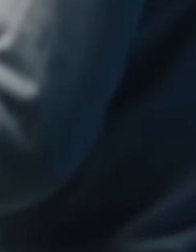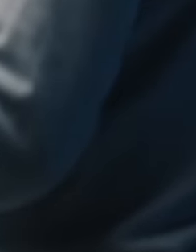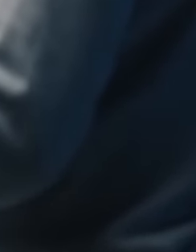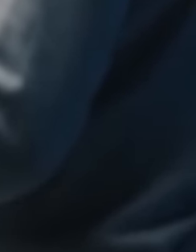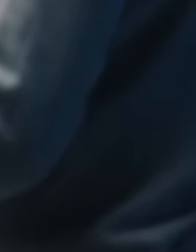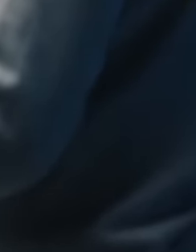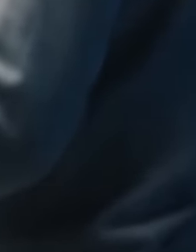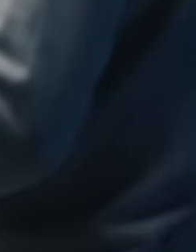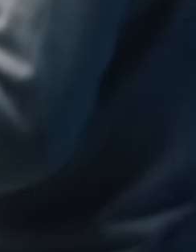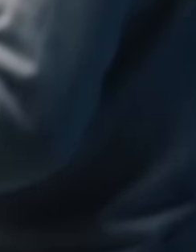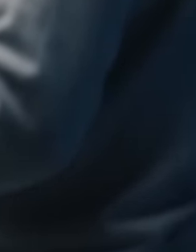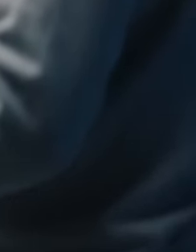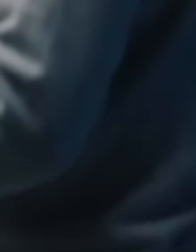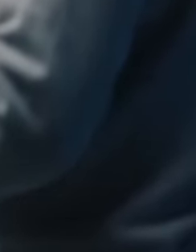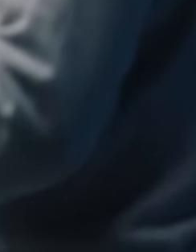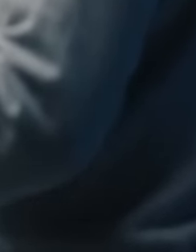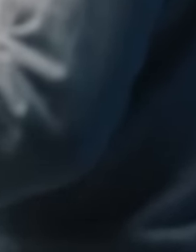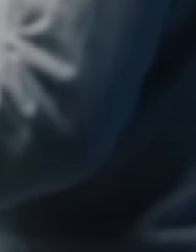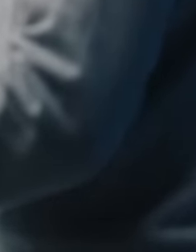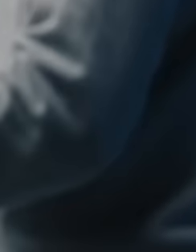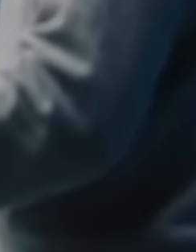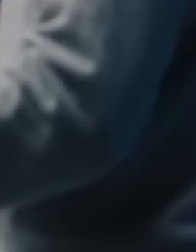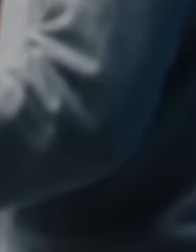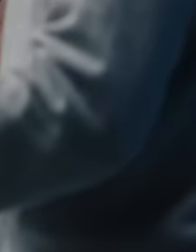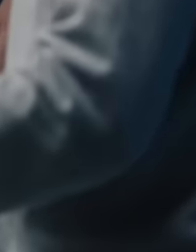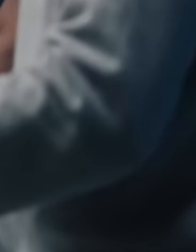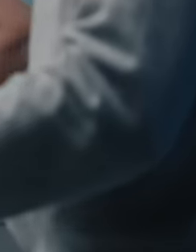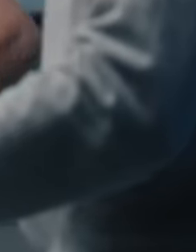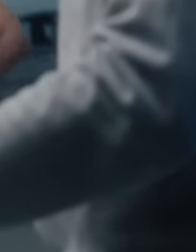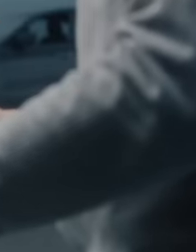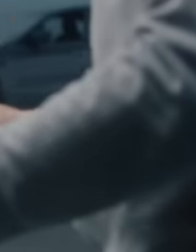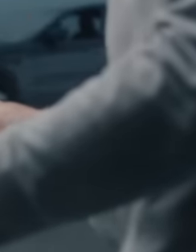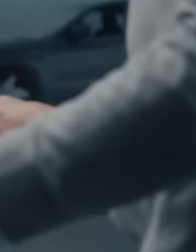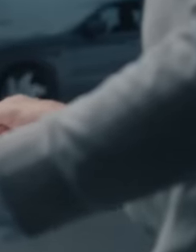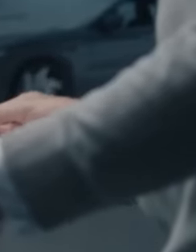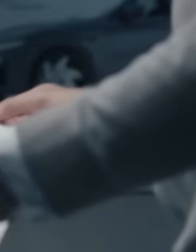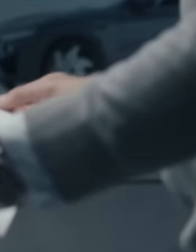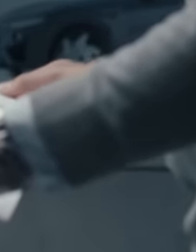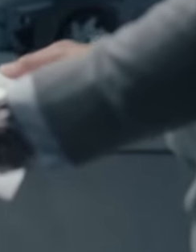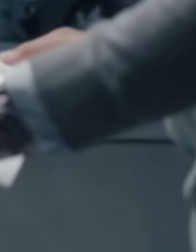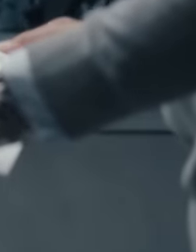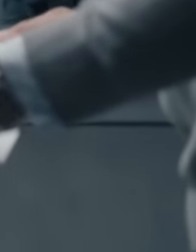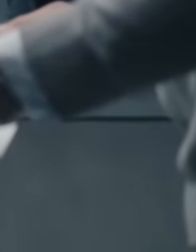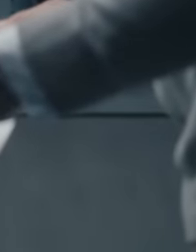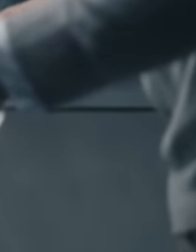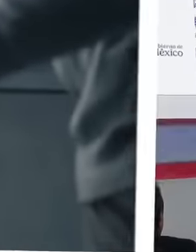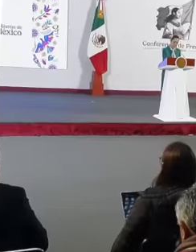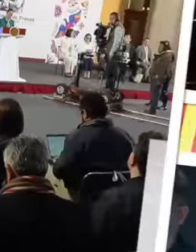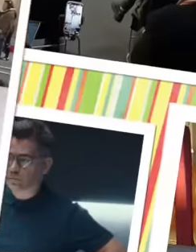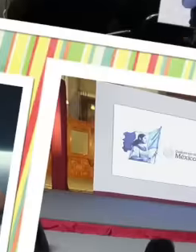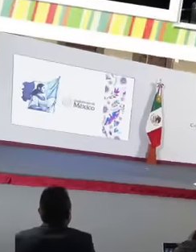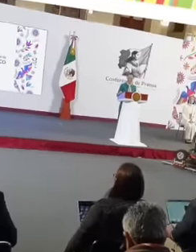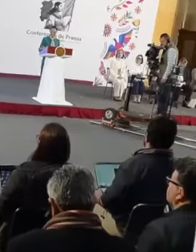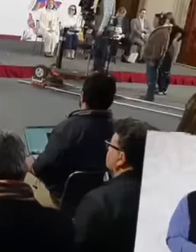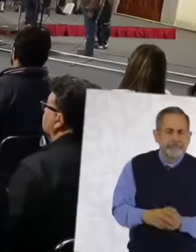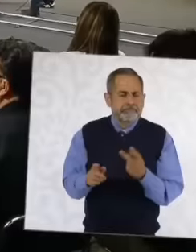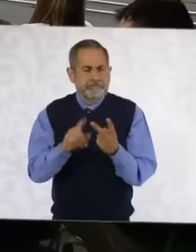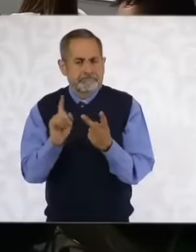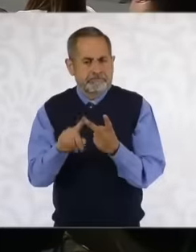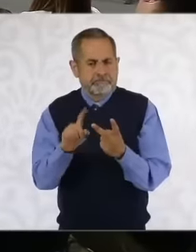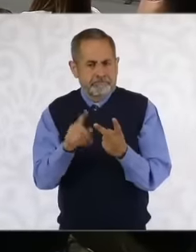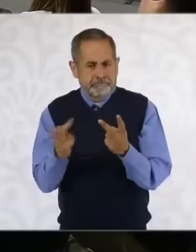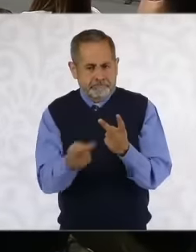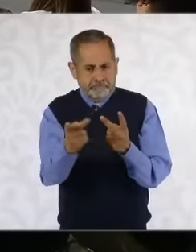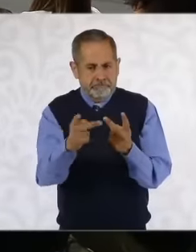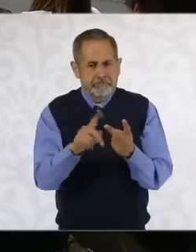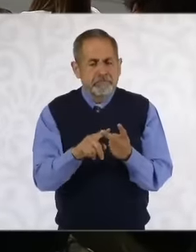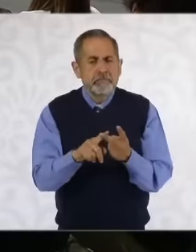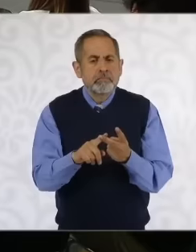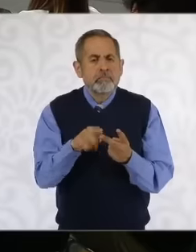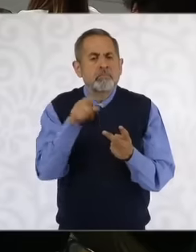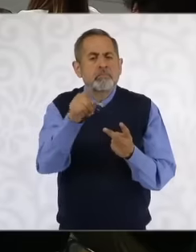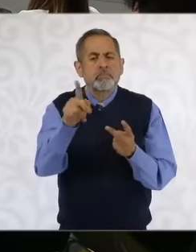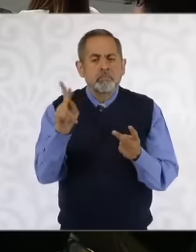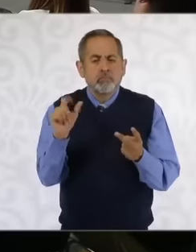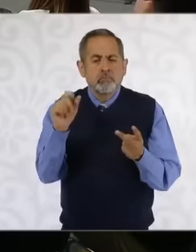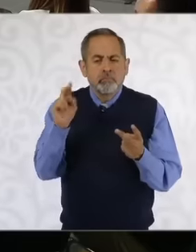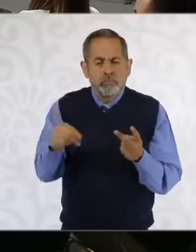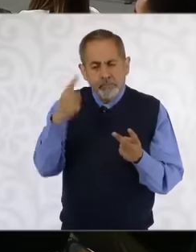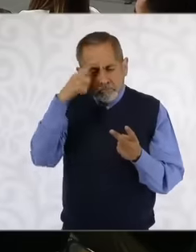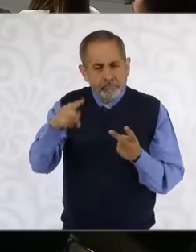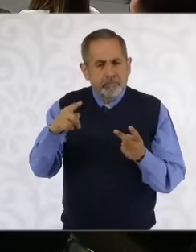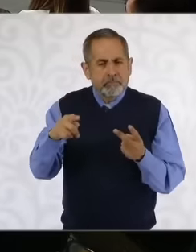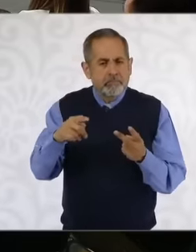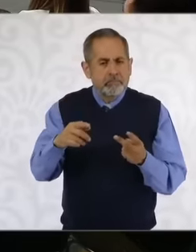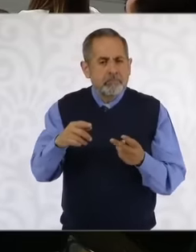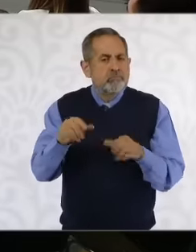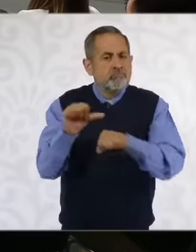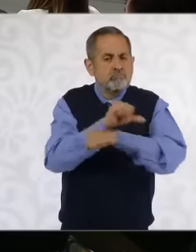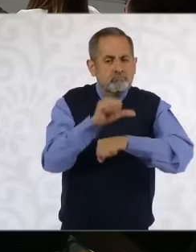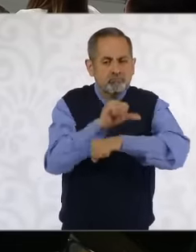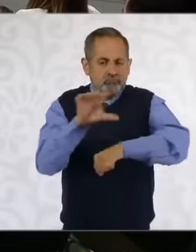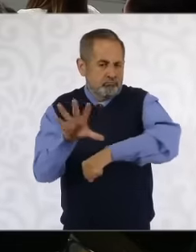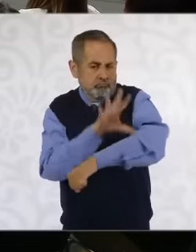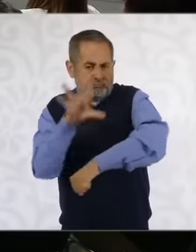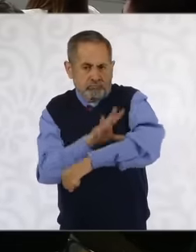apply it eh their their plan for electric cars eh in Mexico there are two brands